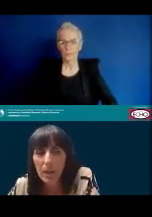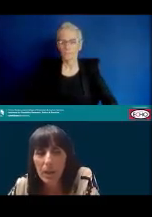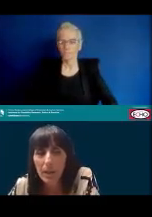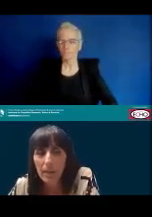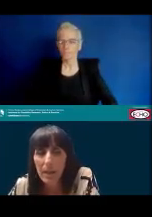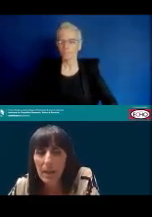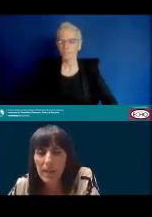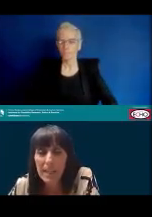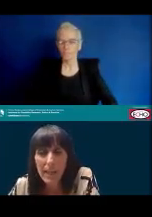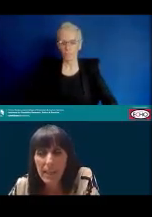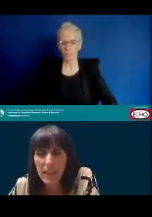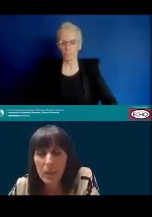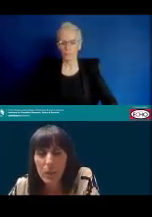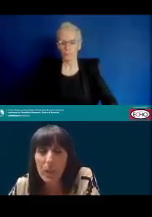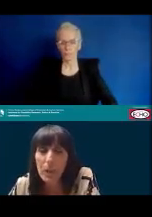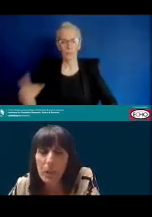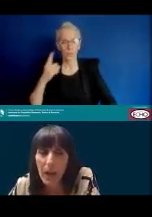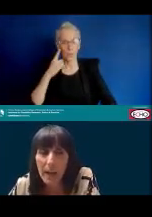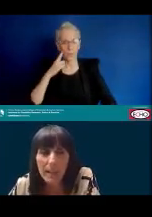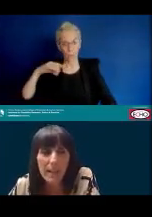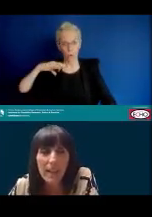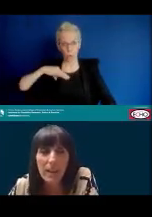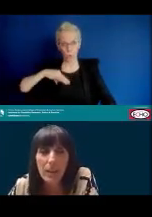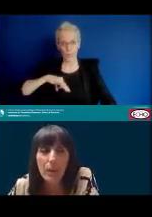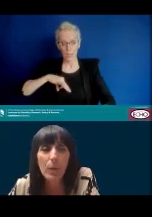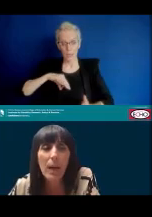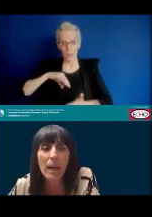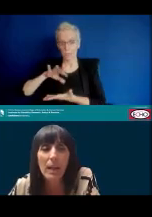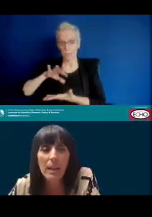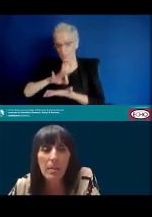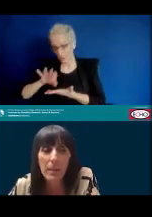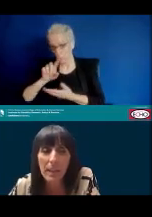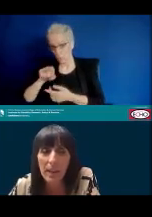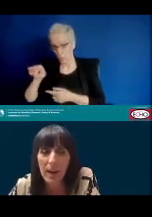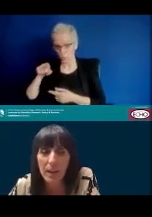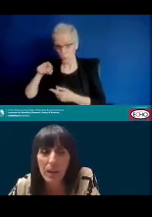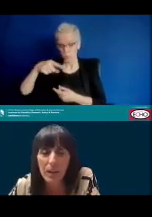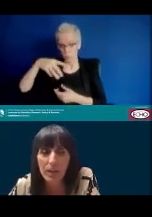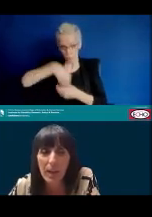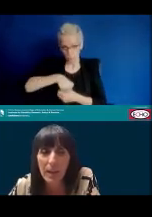credit of attendance, we do ask that you complete our survey.